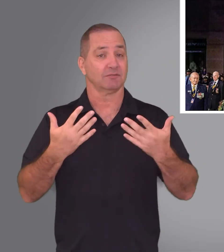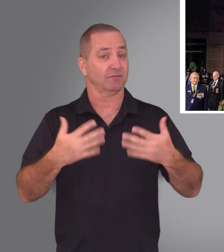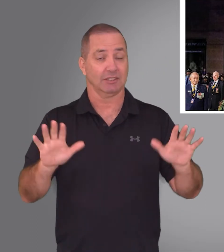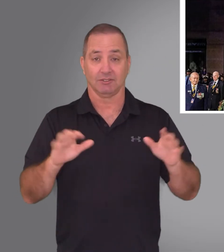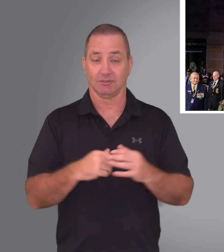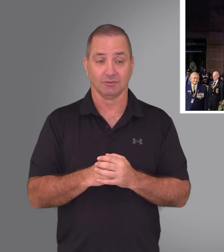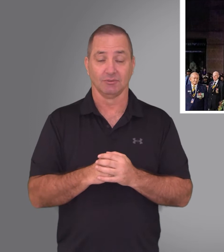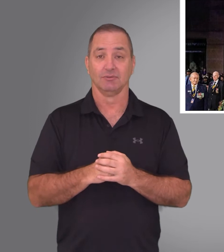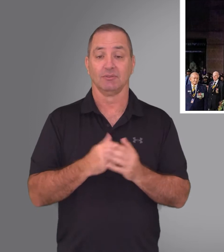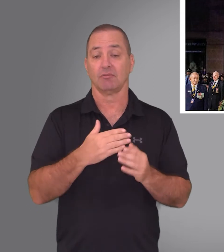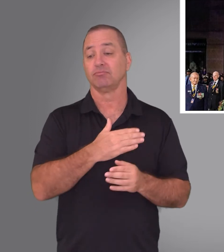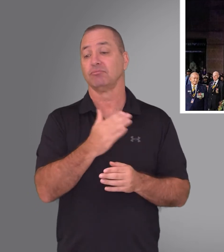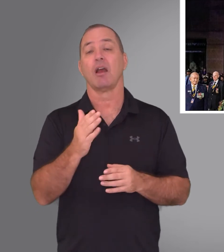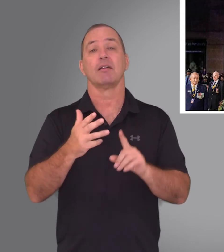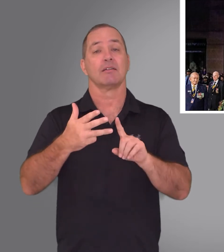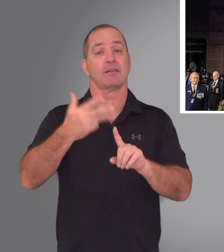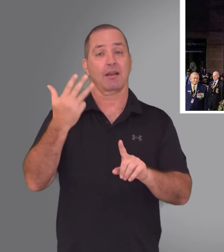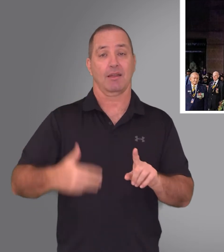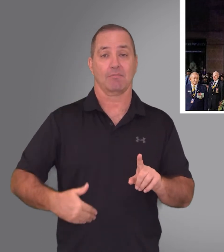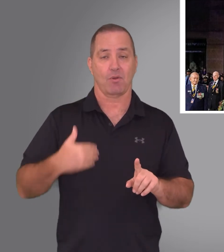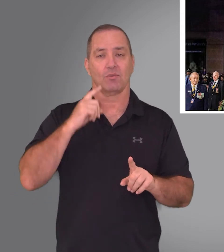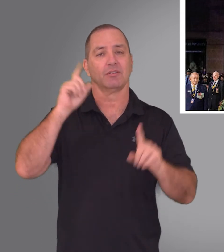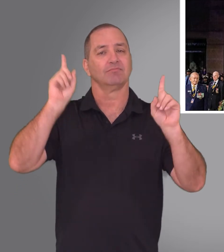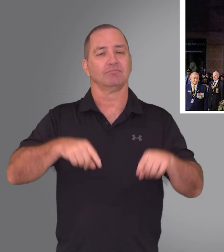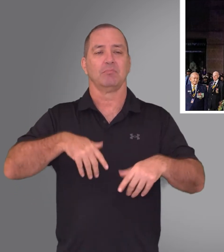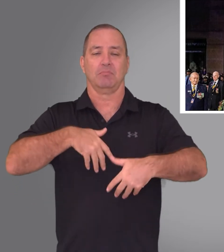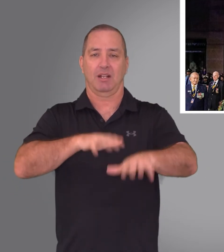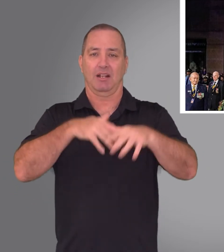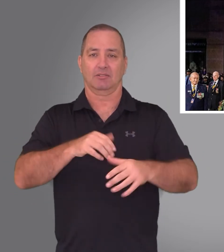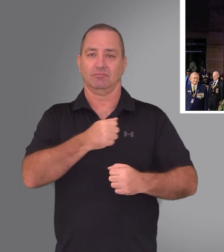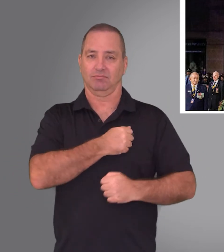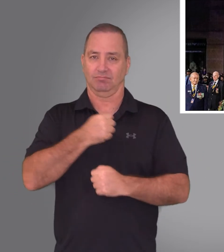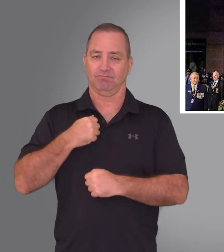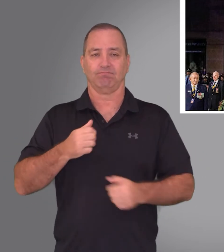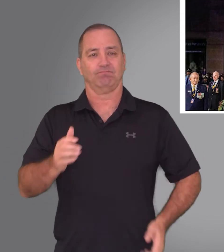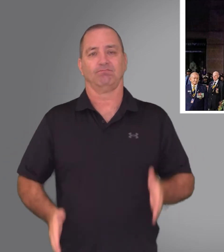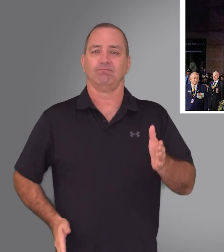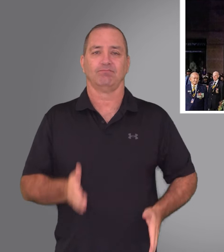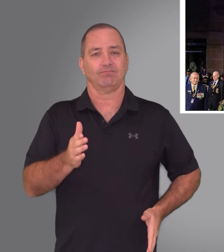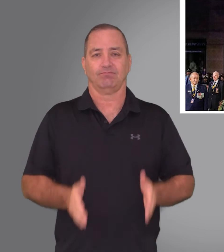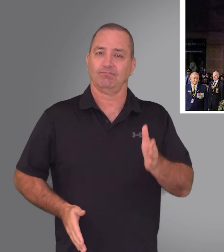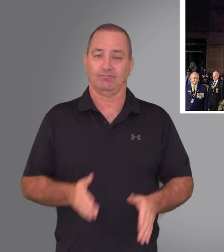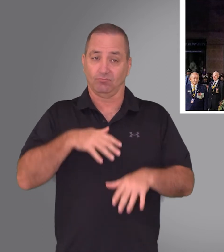Once Dawn Service has been completed at about 9:00 in the morning is when the parade will start, the Anzac Day parade, the march,